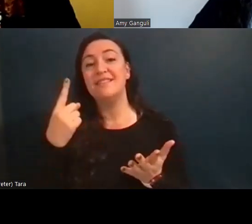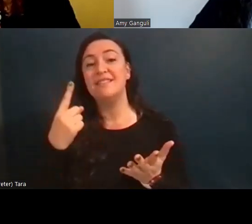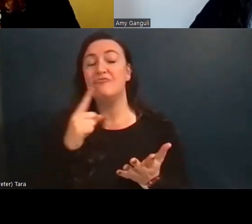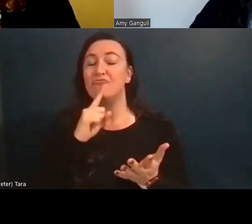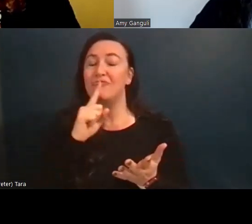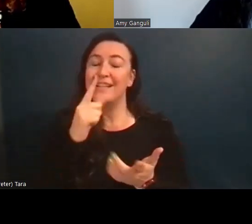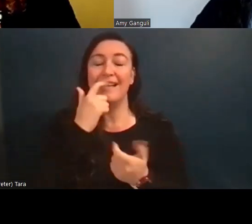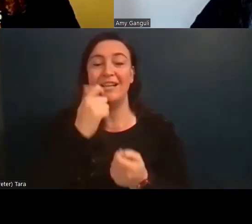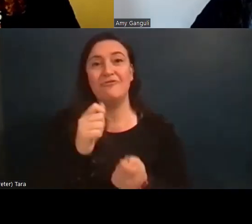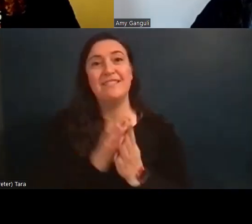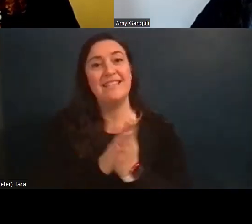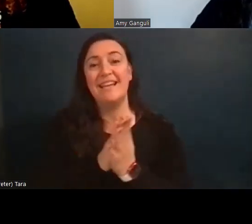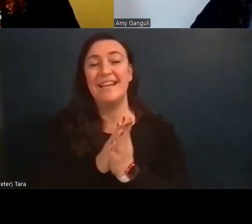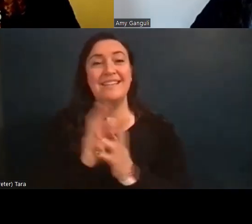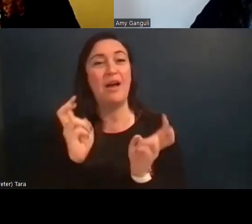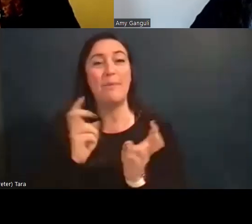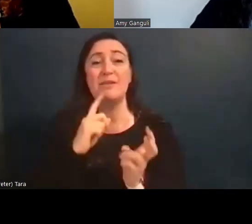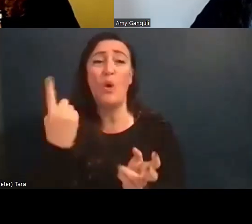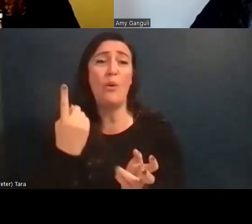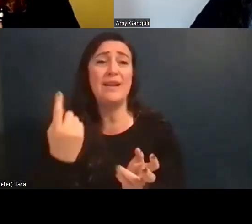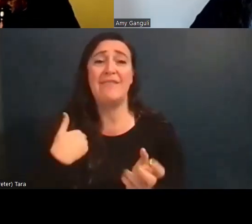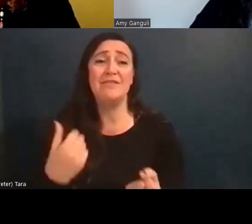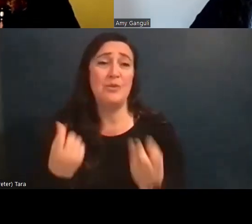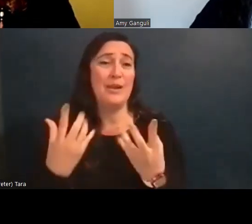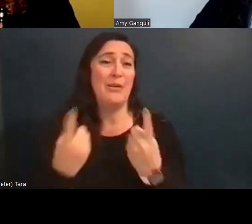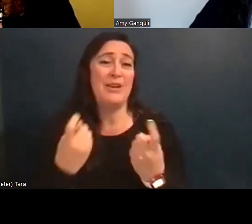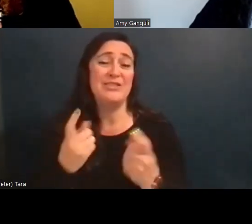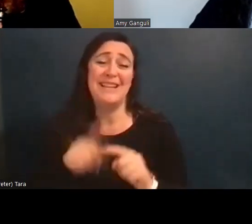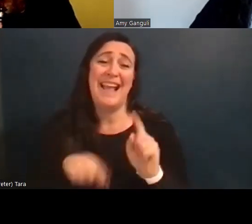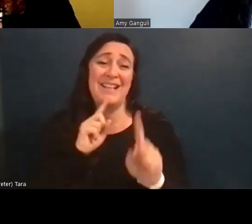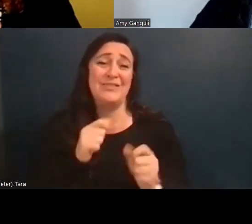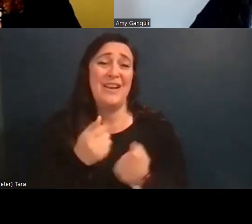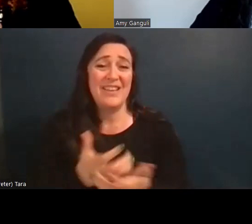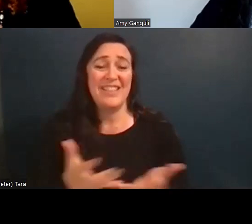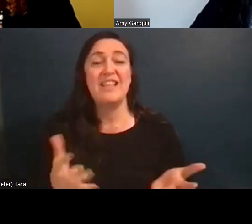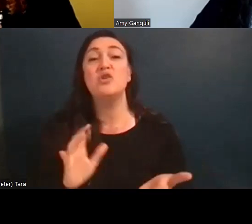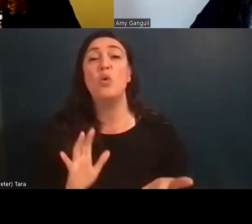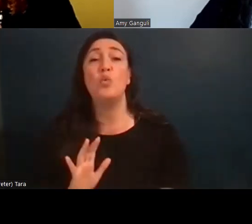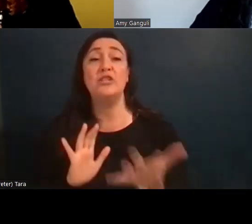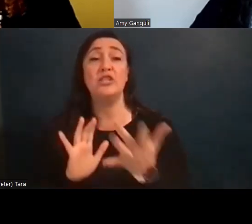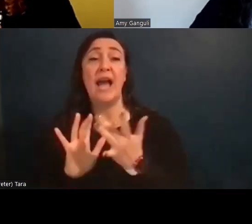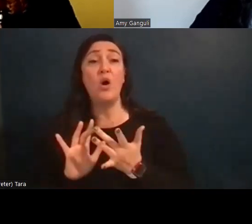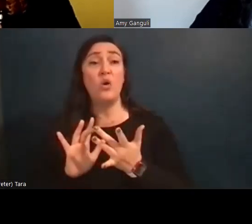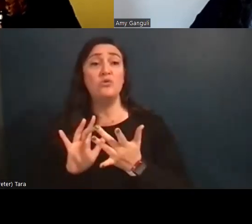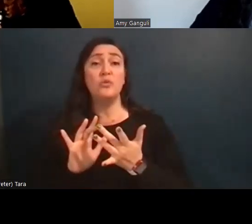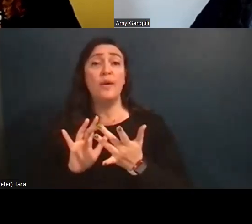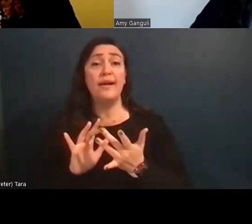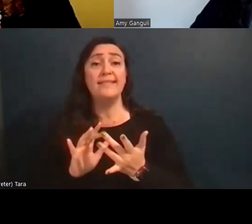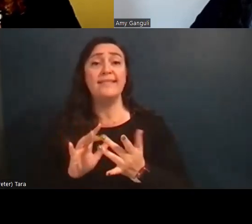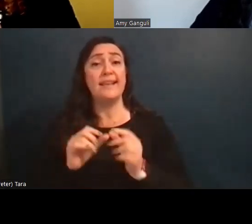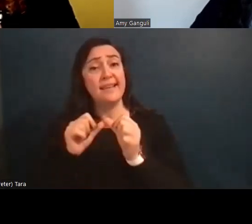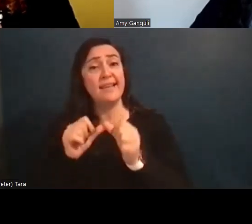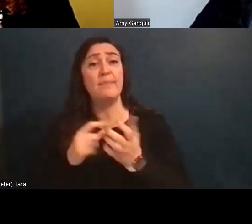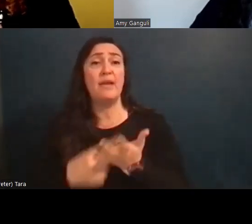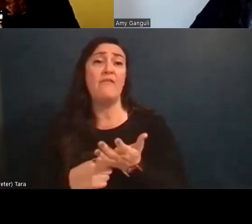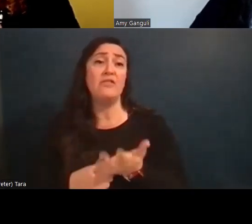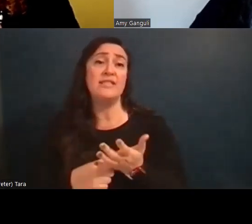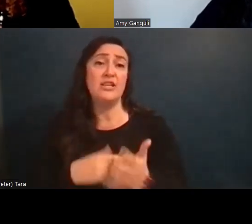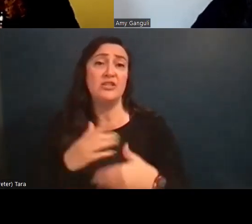get more questions than we can answer. So reach out to us and keep the conversation going. Amy, do you have anything to add?